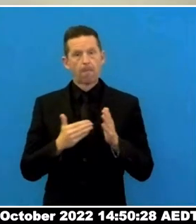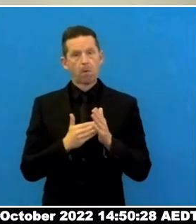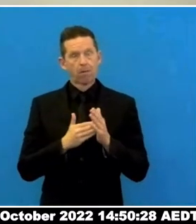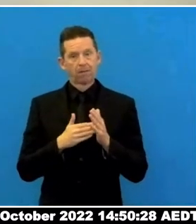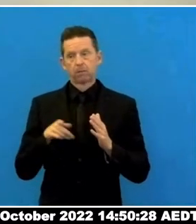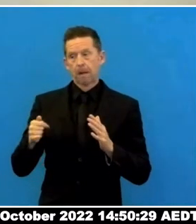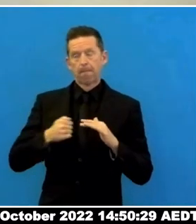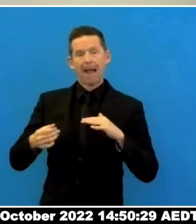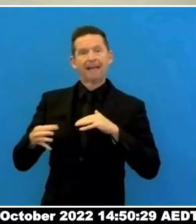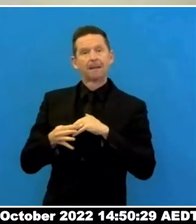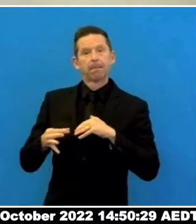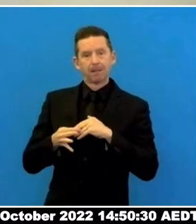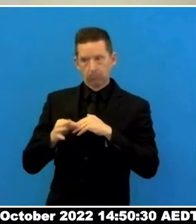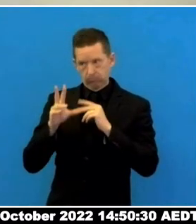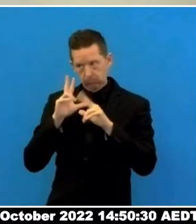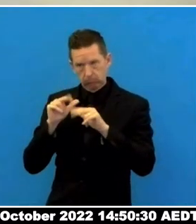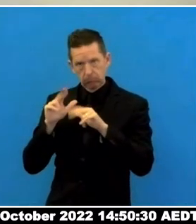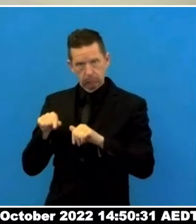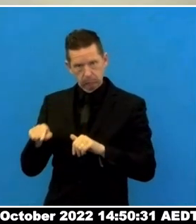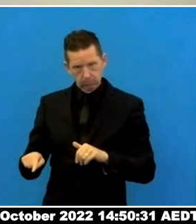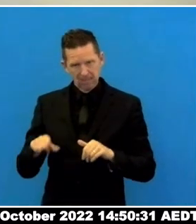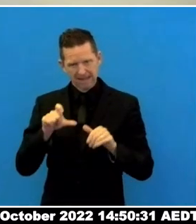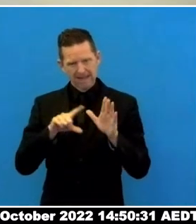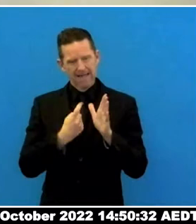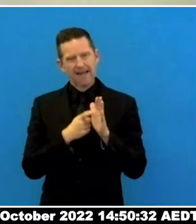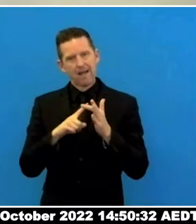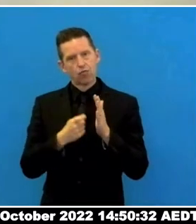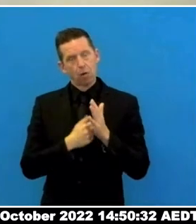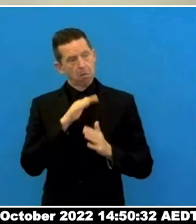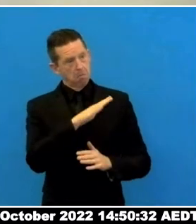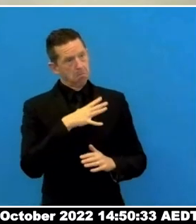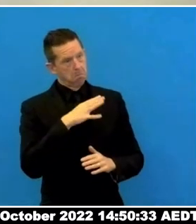is her carer and I asked Centrelink if maybe I could be a carer for my daughter